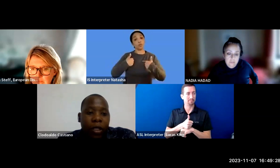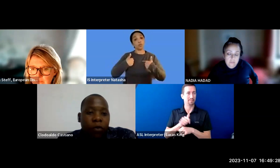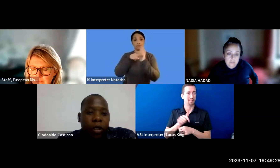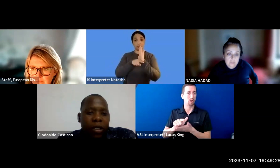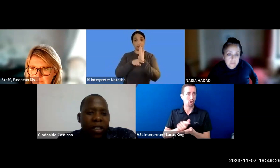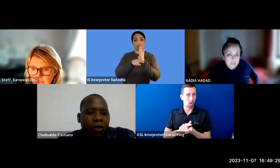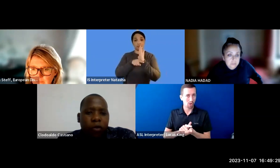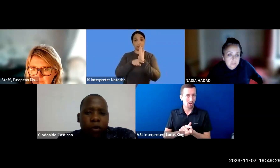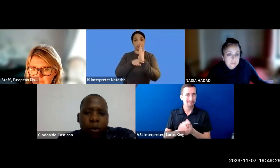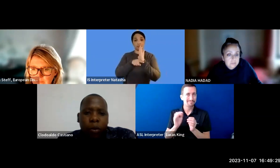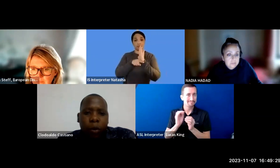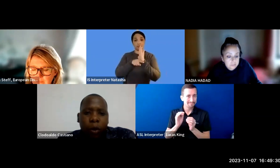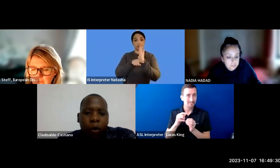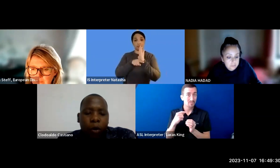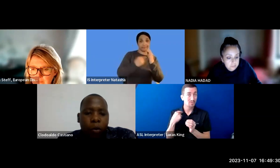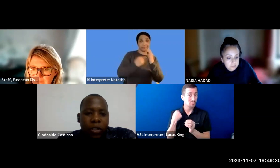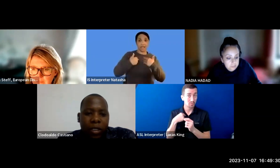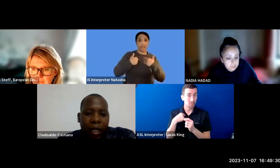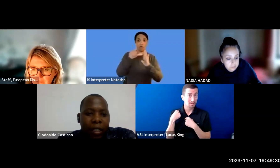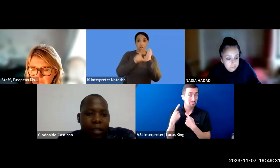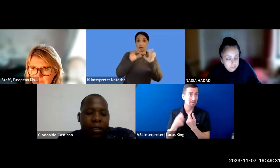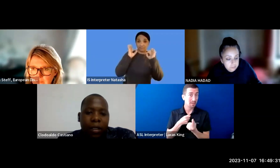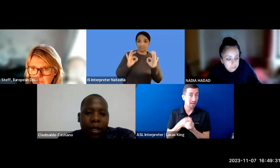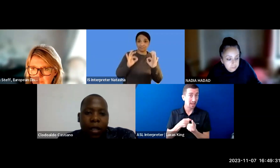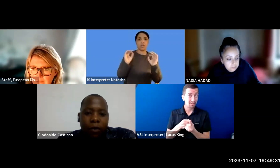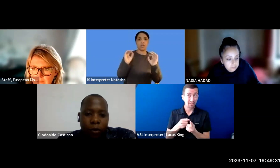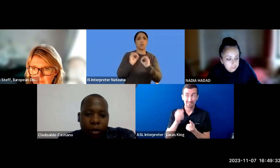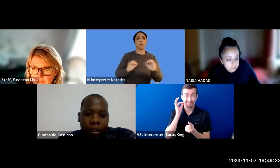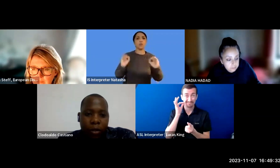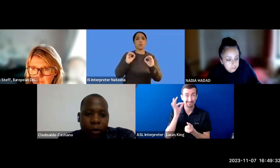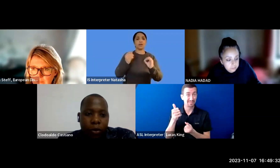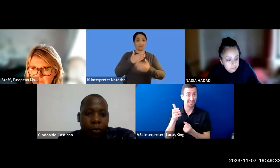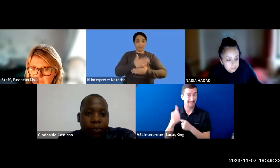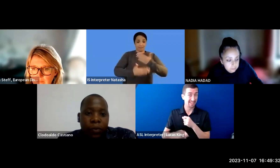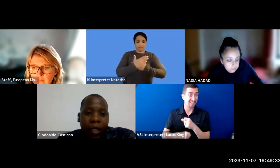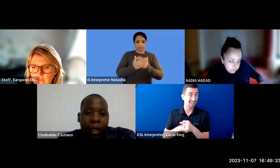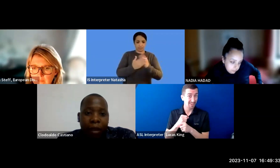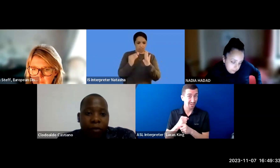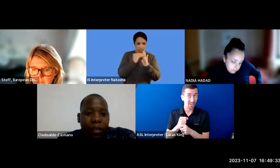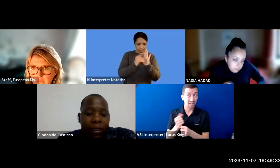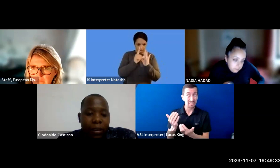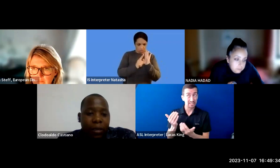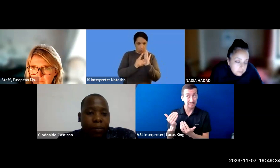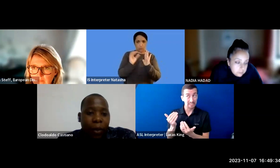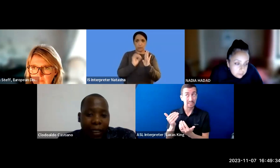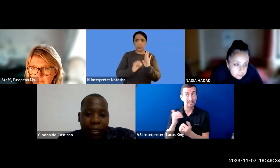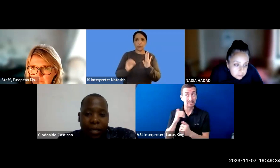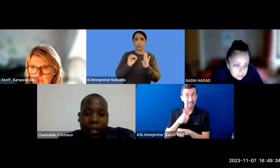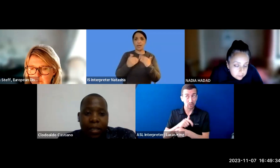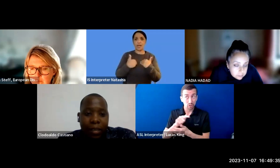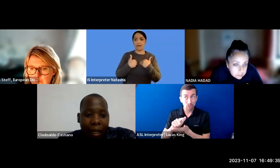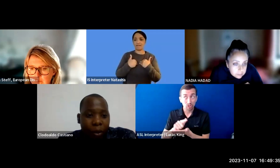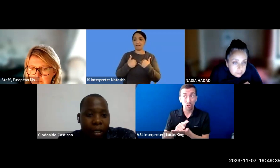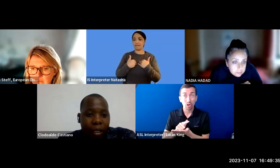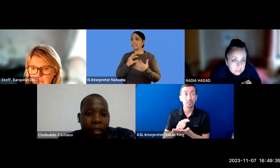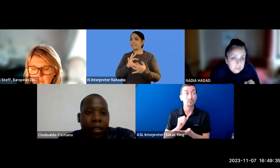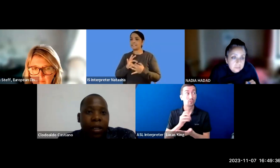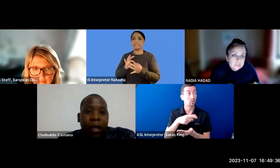And we have been advocating now for almost 10 years for this law. So having these partners stepping in